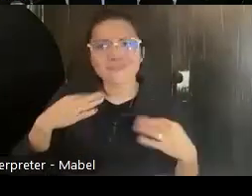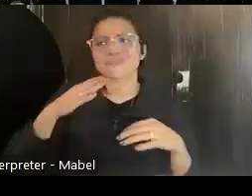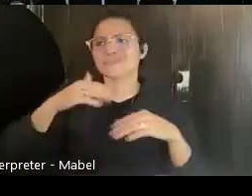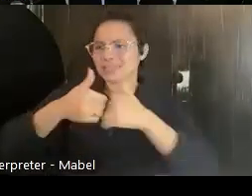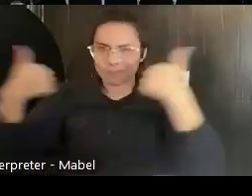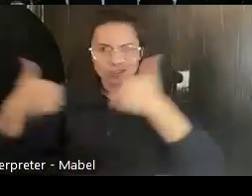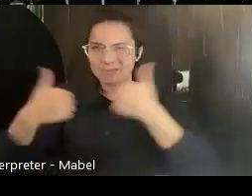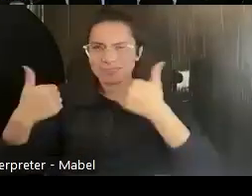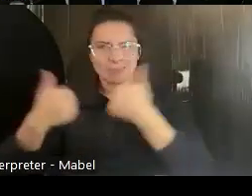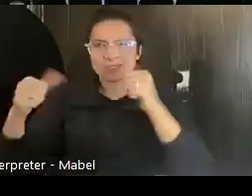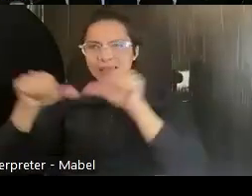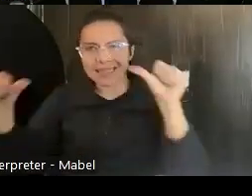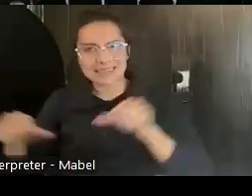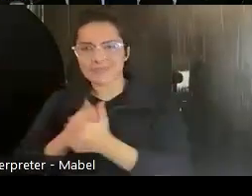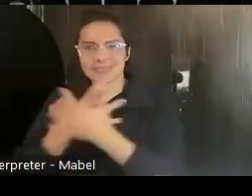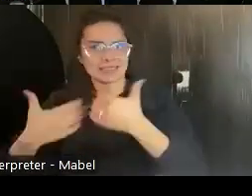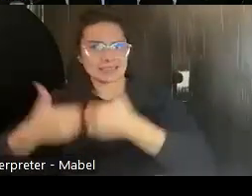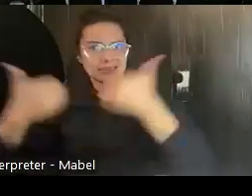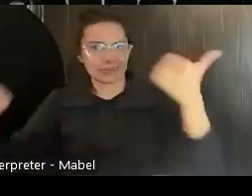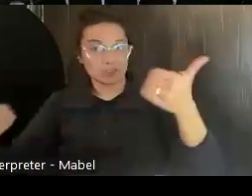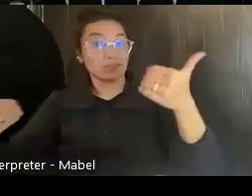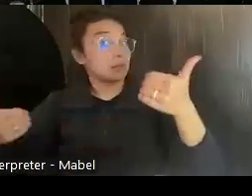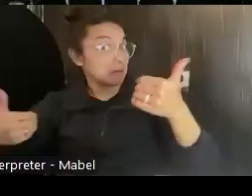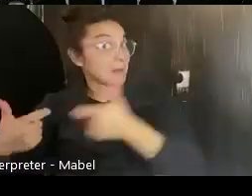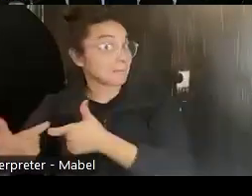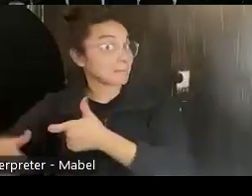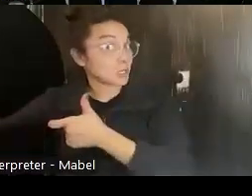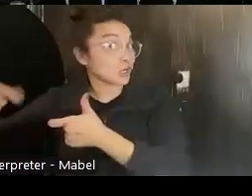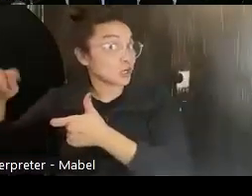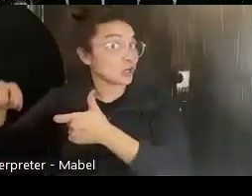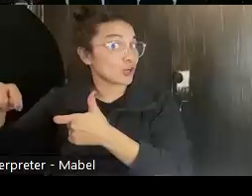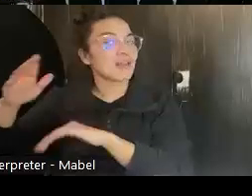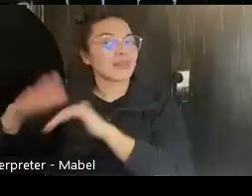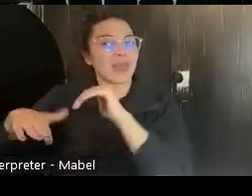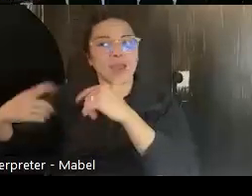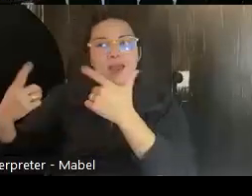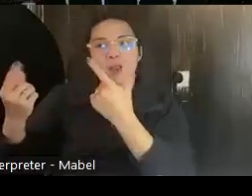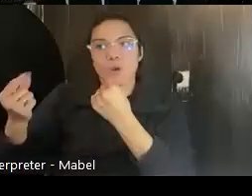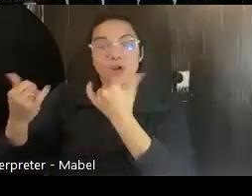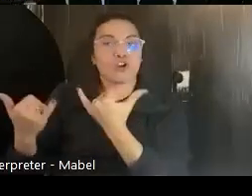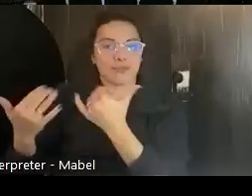separate space and much bigger space than what we have right now so I that that how will that